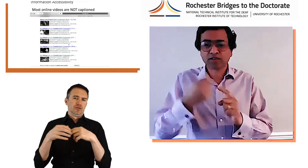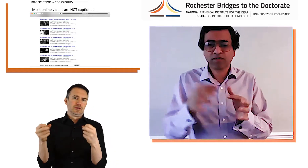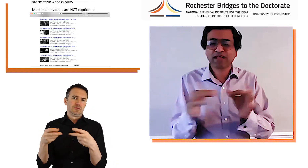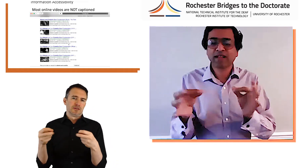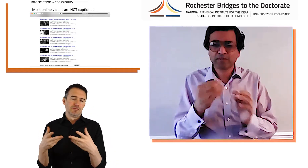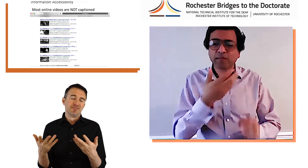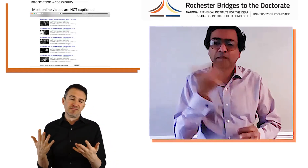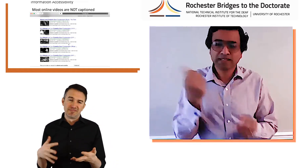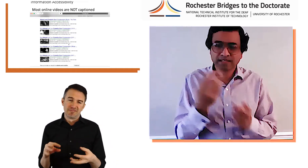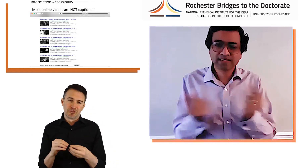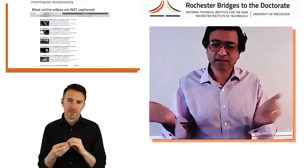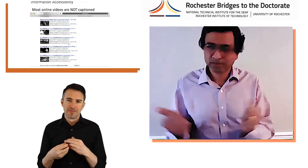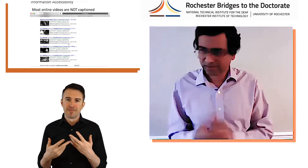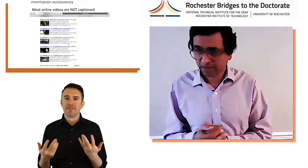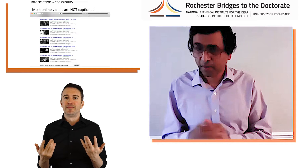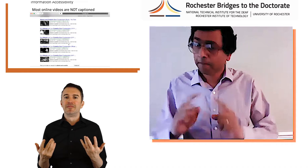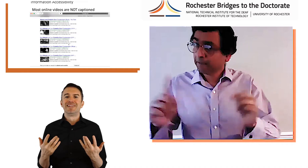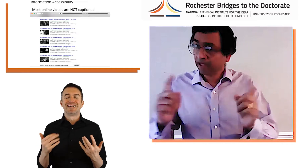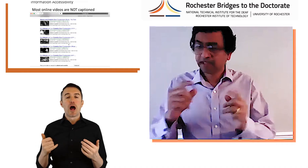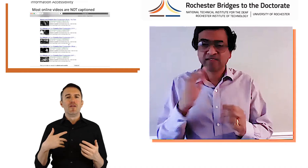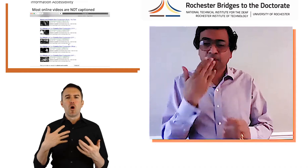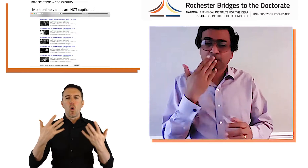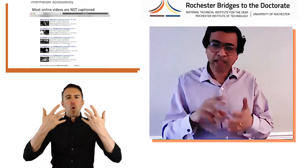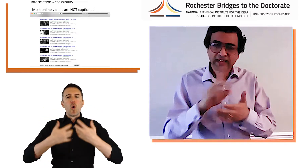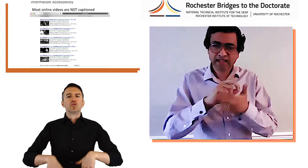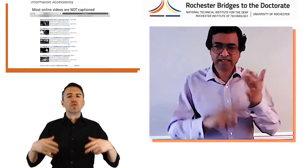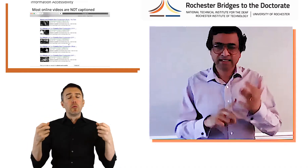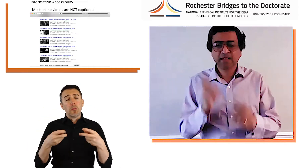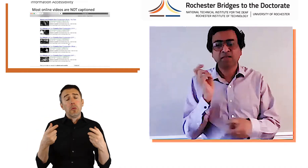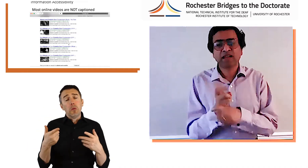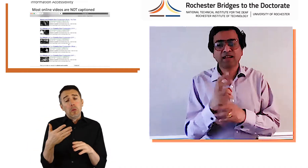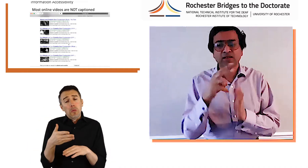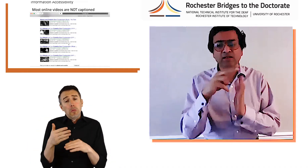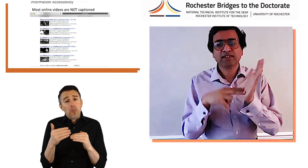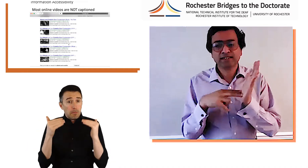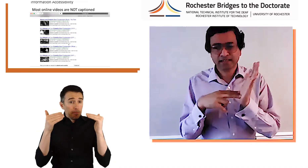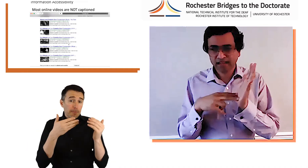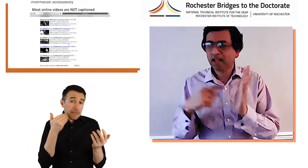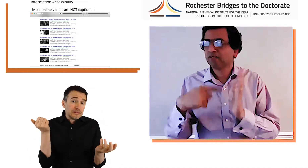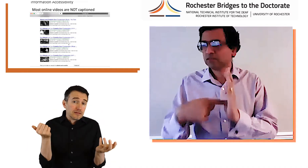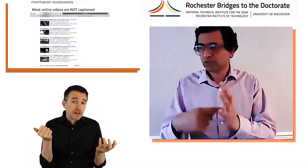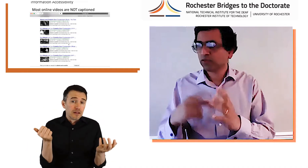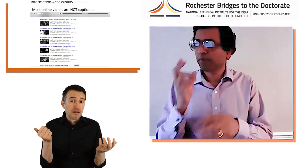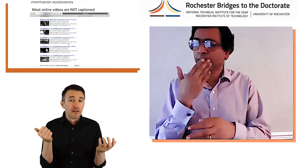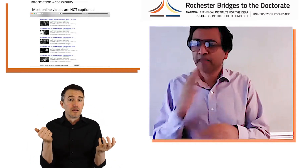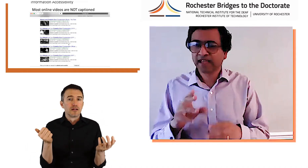many more videos have captions, but one of the design challenges is that captions can be difficult to read